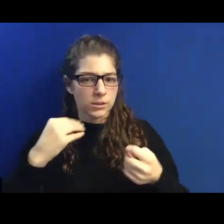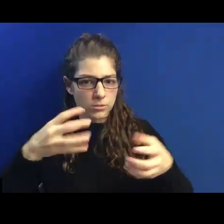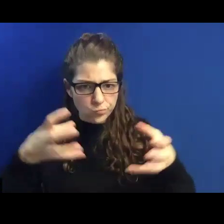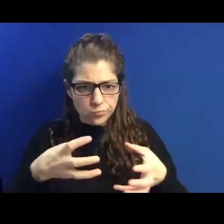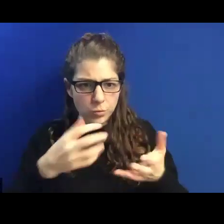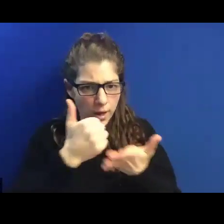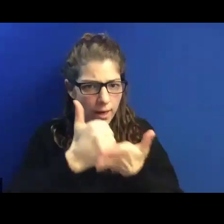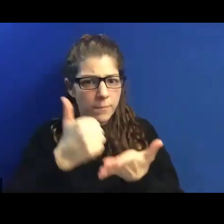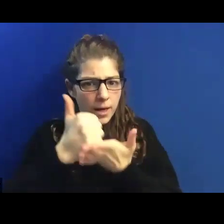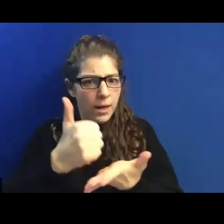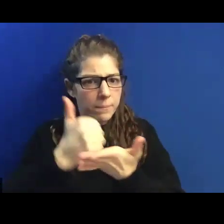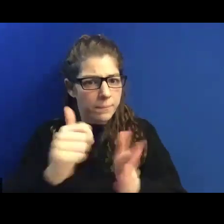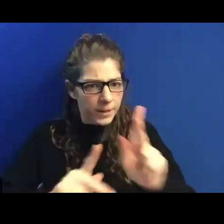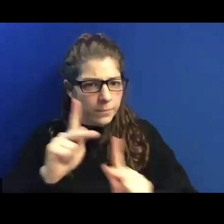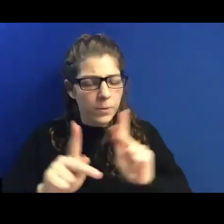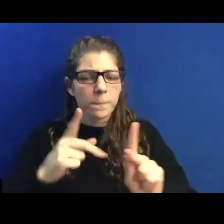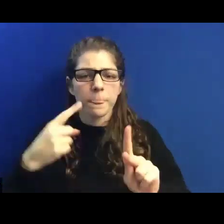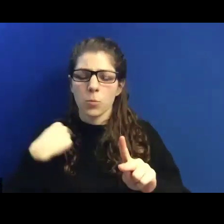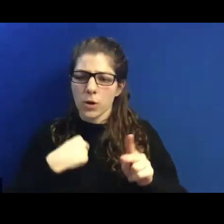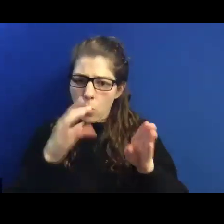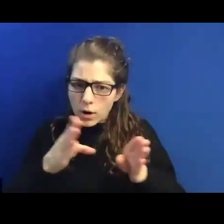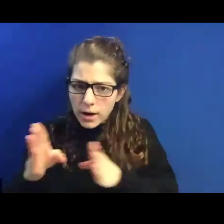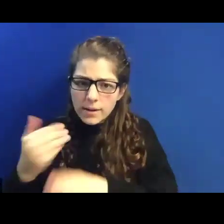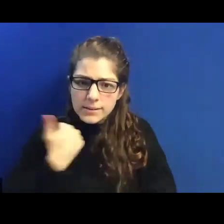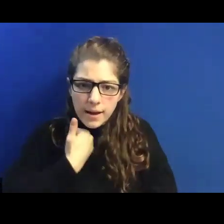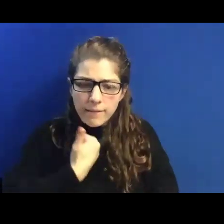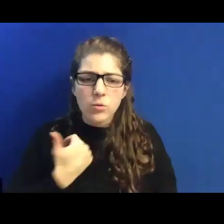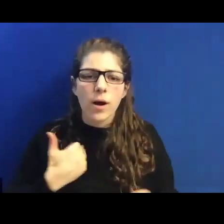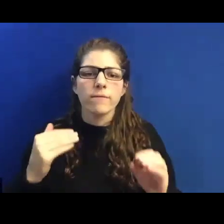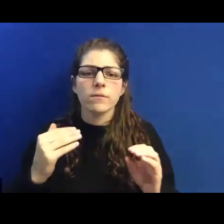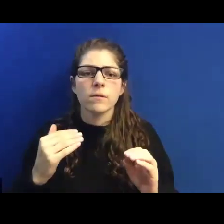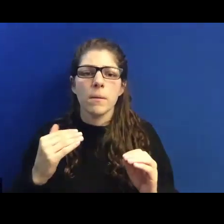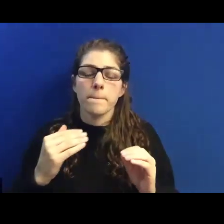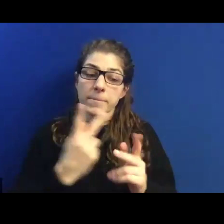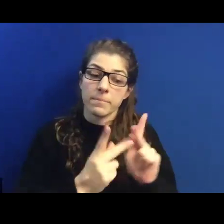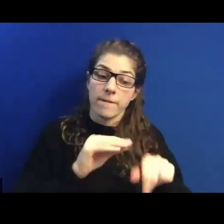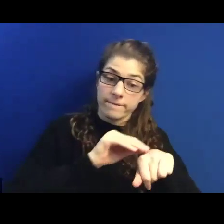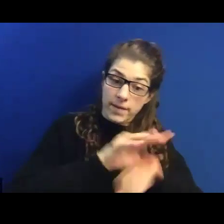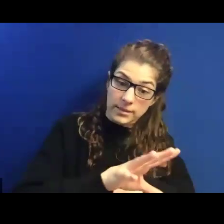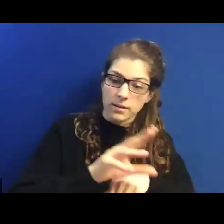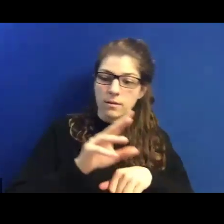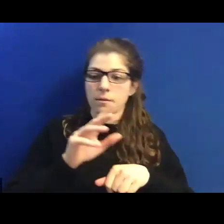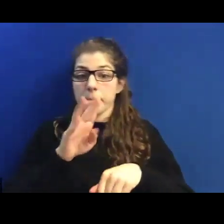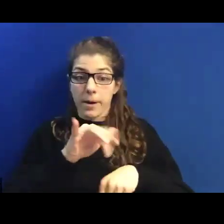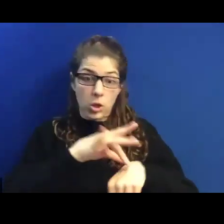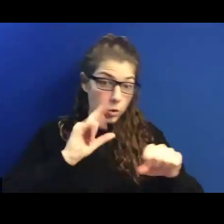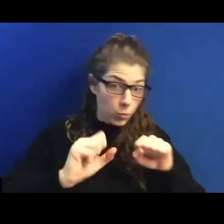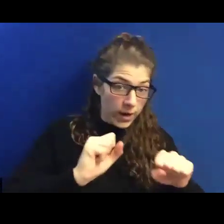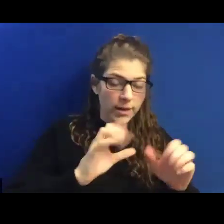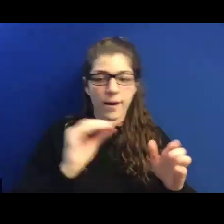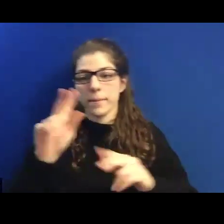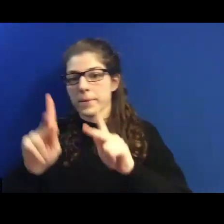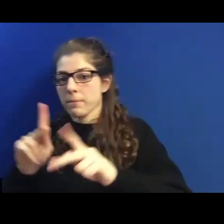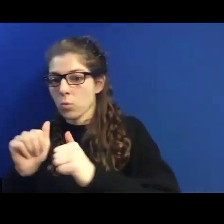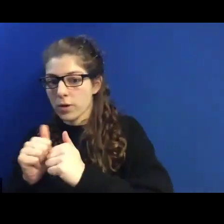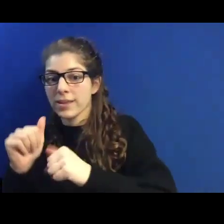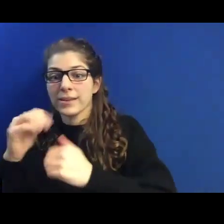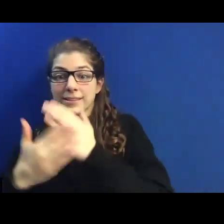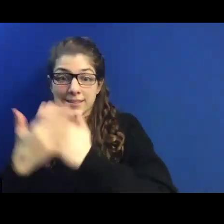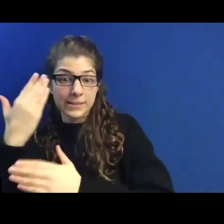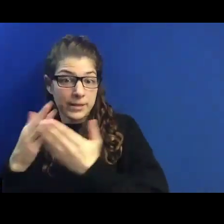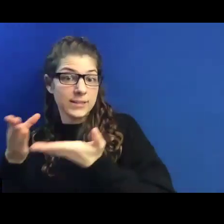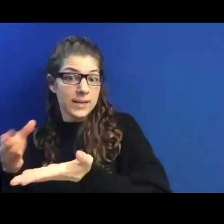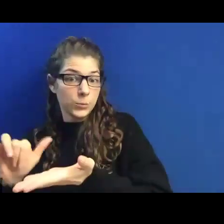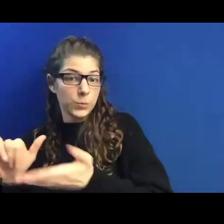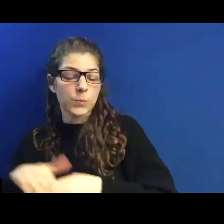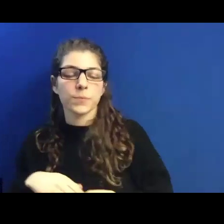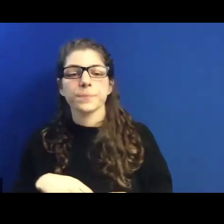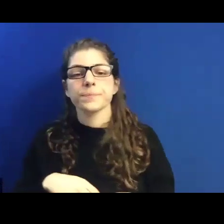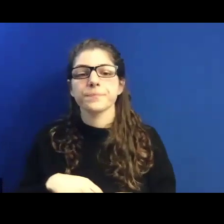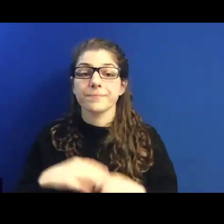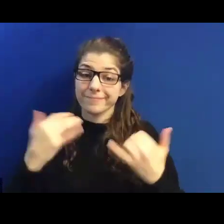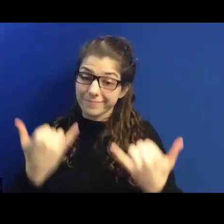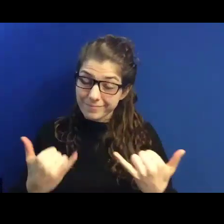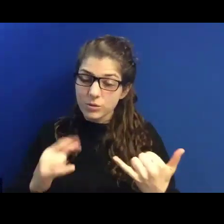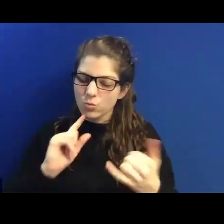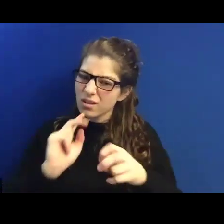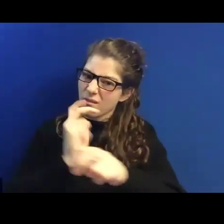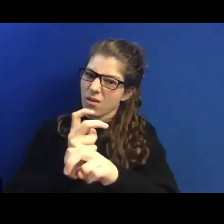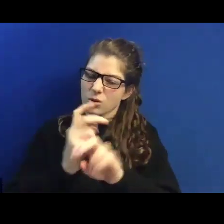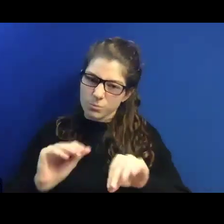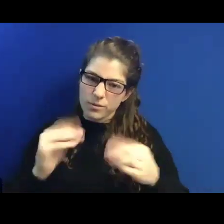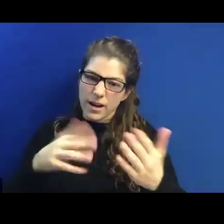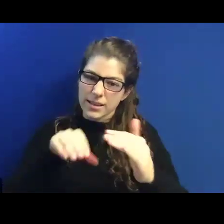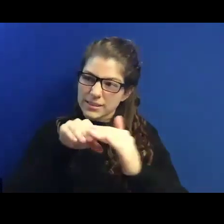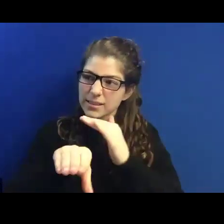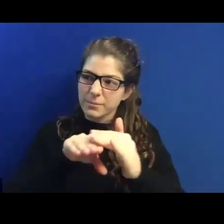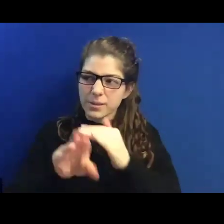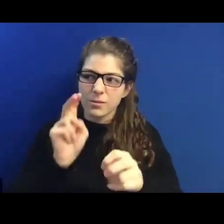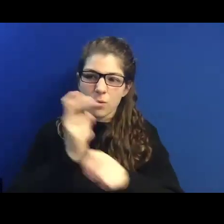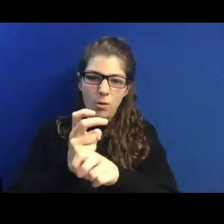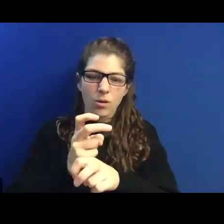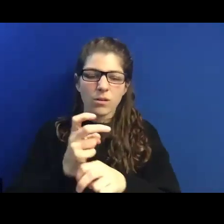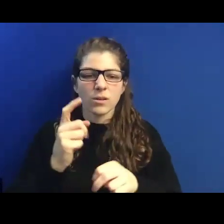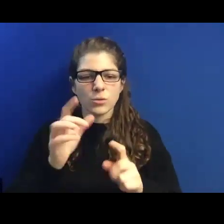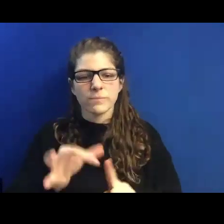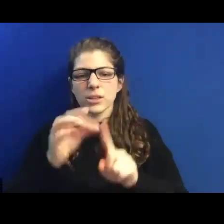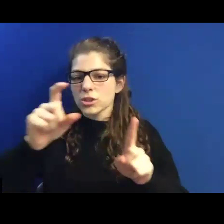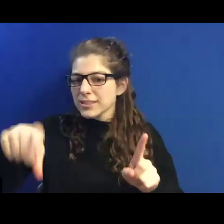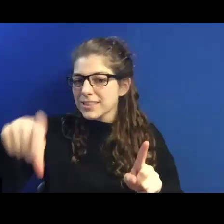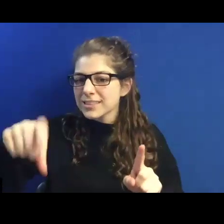And actually we organized ourself to have both those affected by the earthquake, and people with disabilities. During this time it was very difficult to provide accessibility to special needs of disabled individuals.